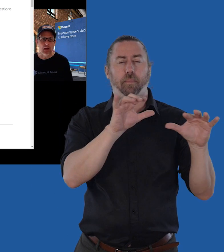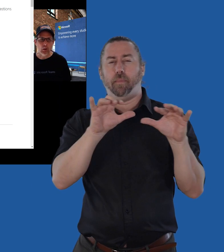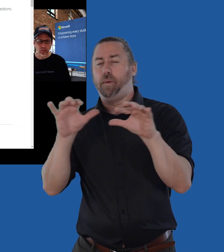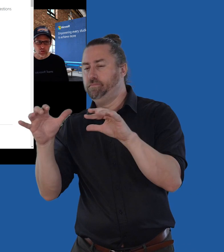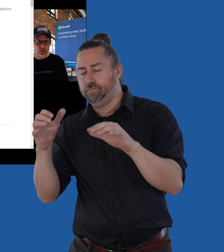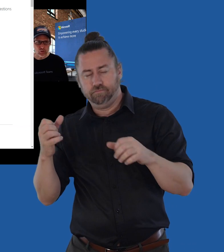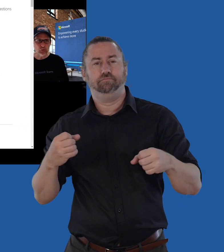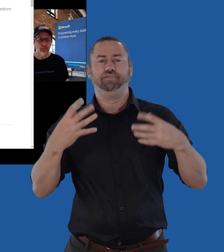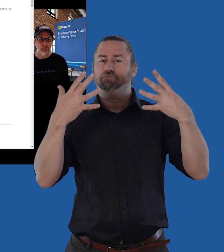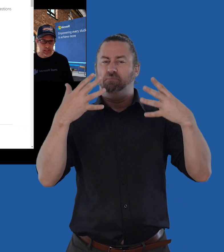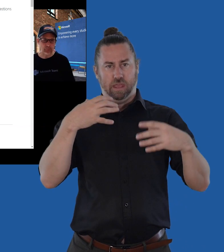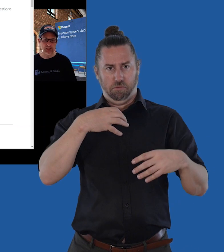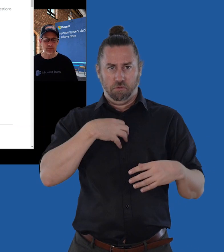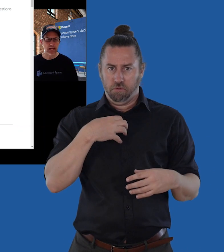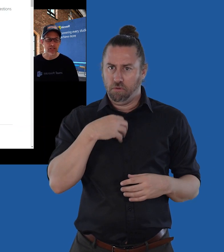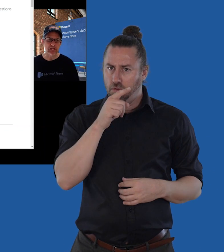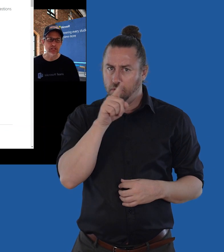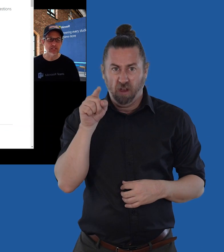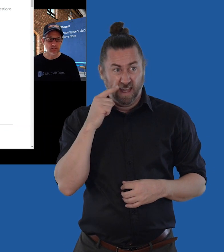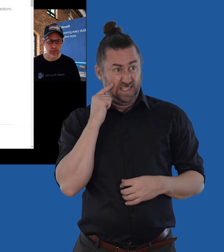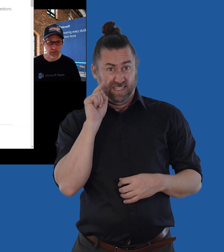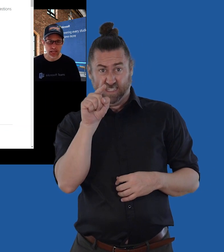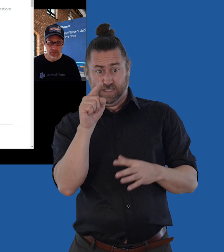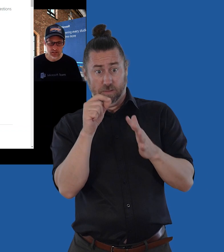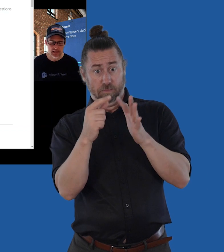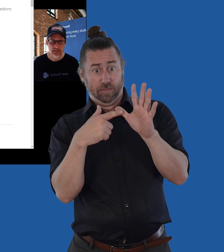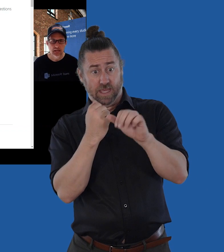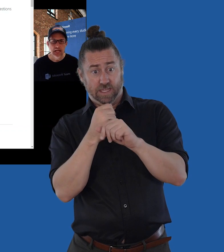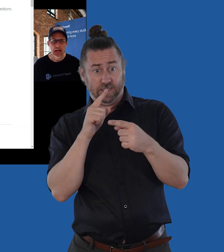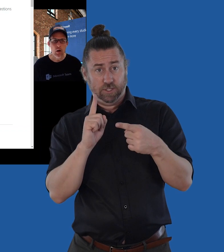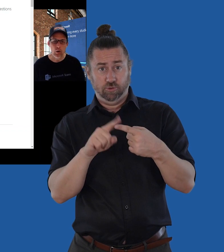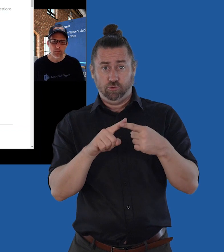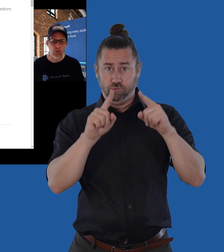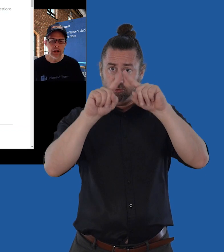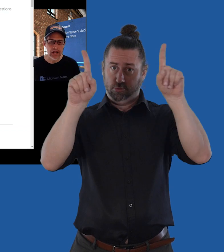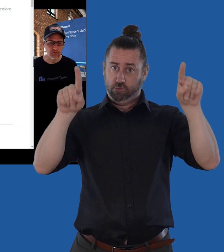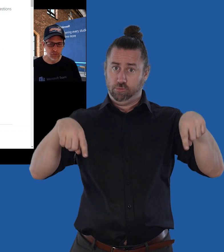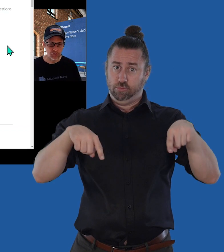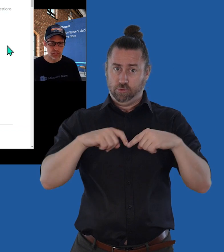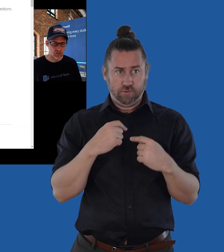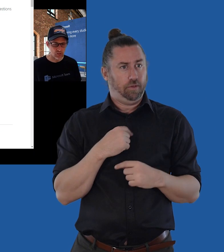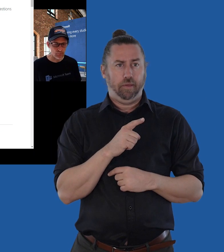And when you do, you come to this page here, the Disability Answers Desk. Now, I wanna point out a few things to you.